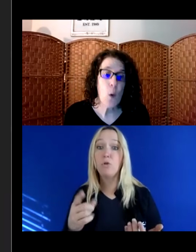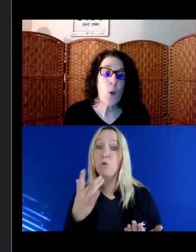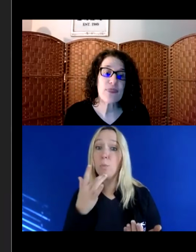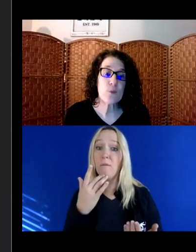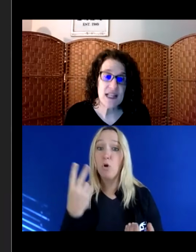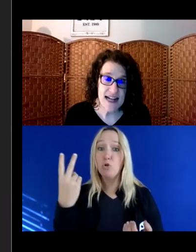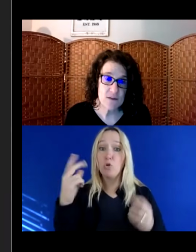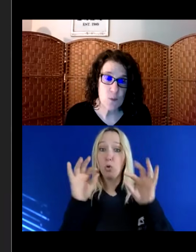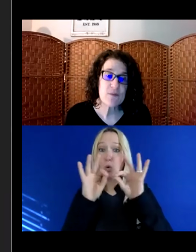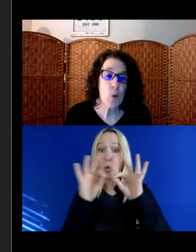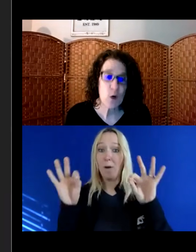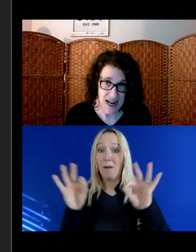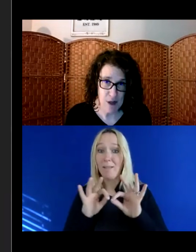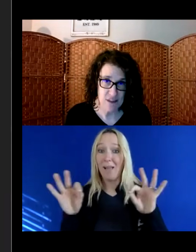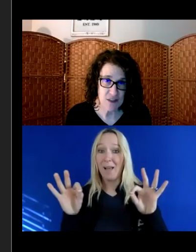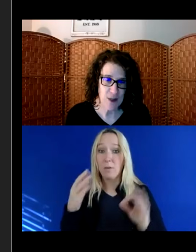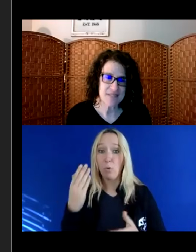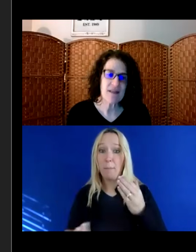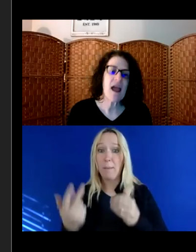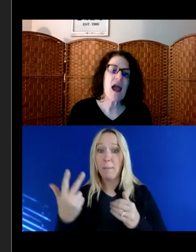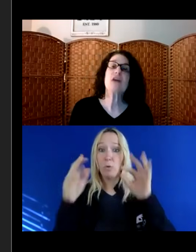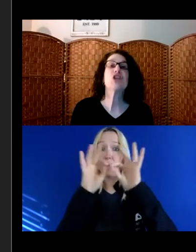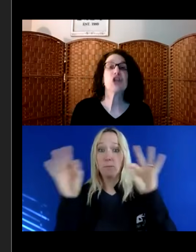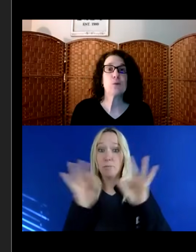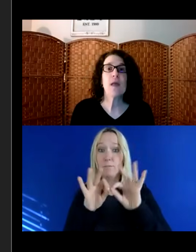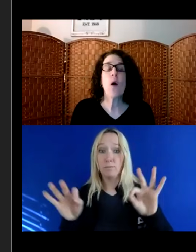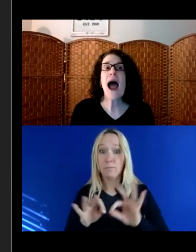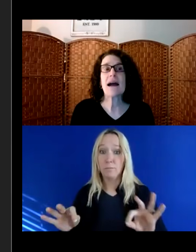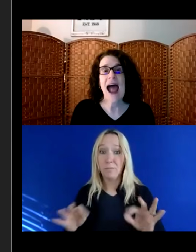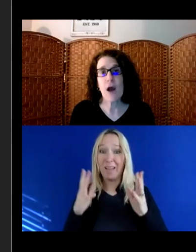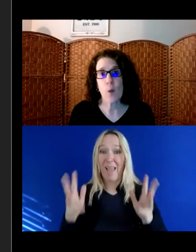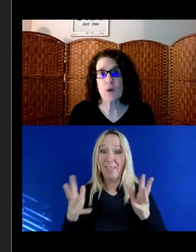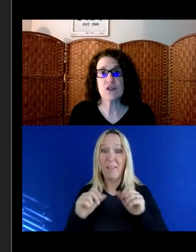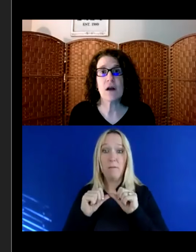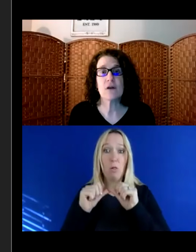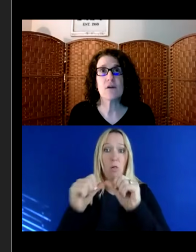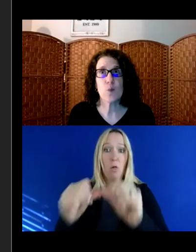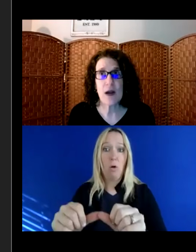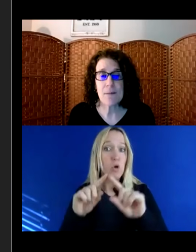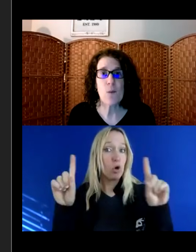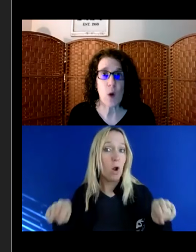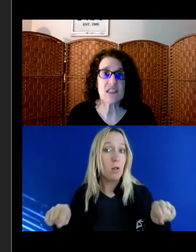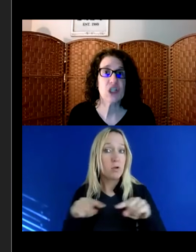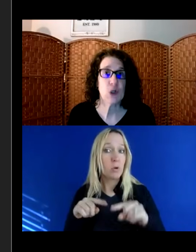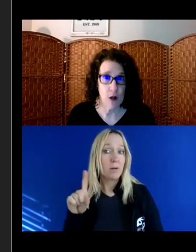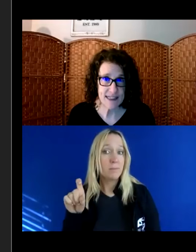or three lines with more time on the screen?" I always recommend one to two lines.